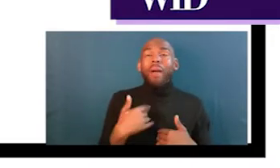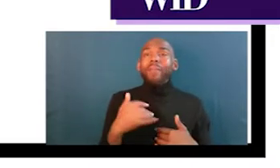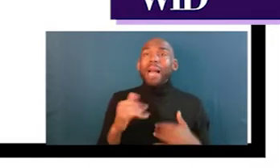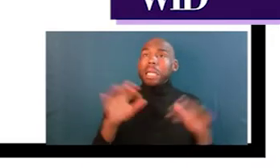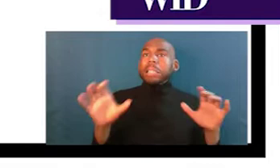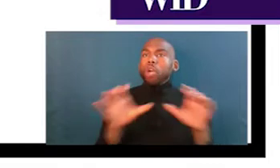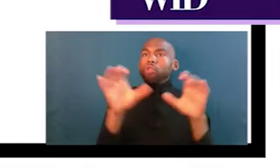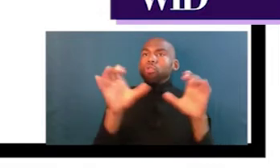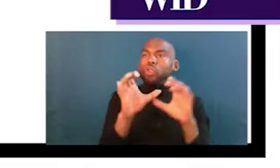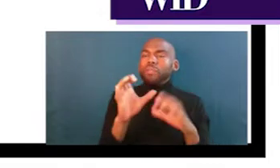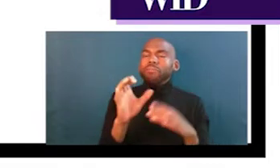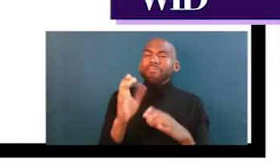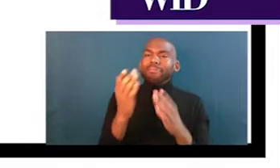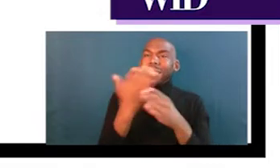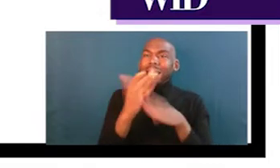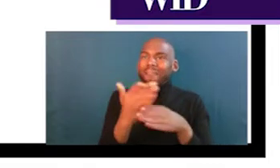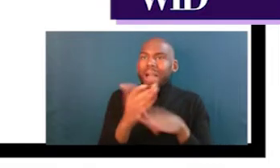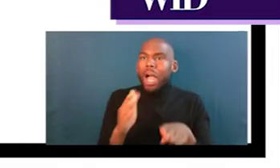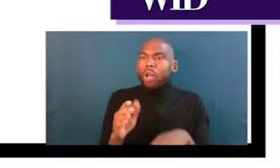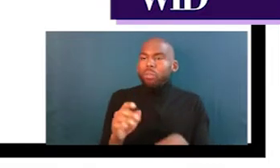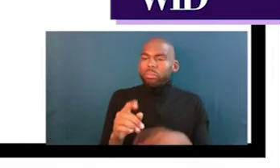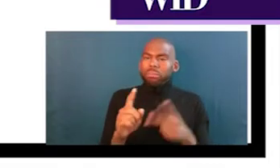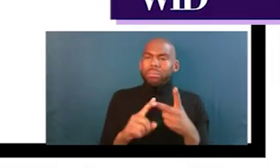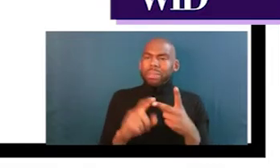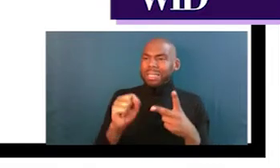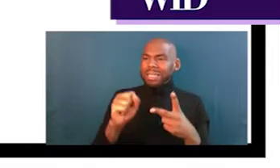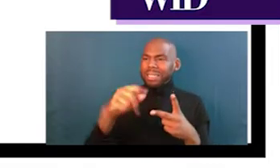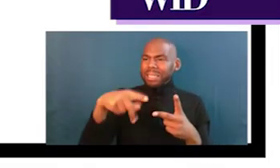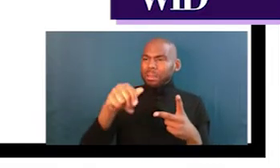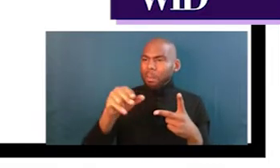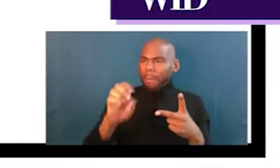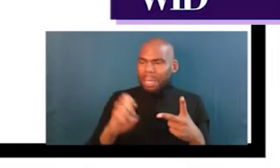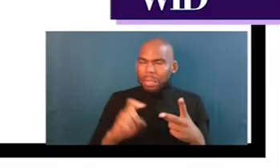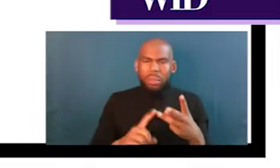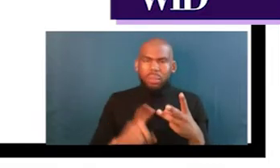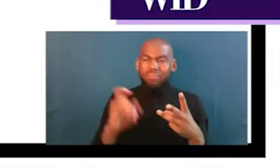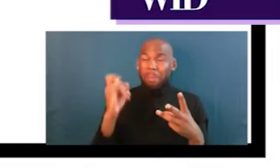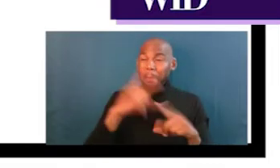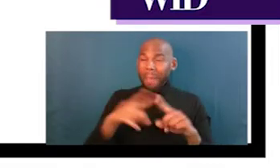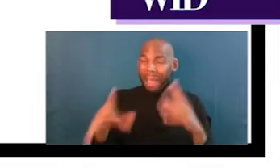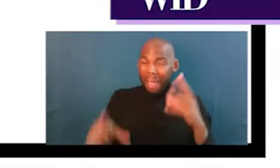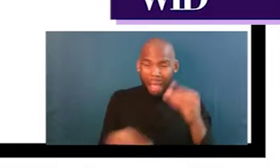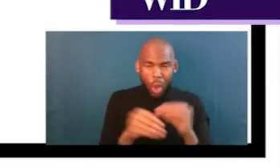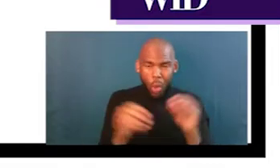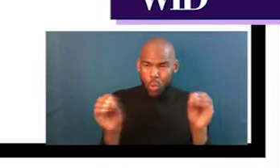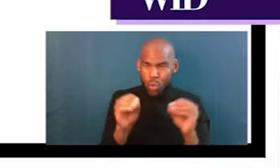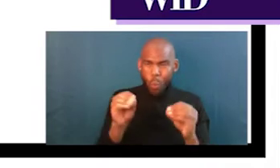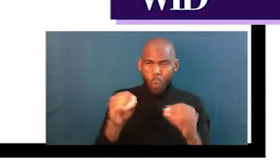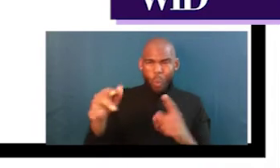a border, et cetera, and doesn't add any meaning or context to be the page or the content,